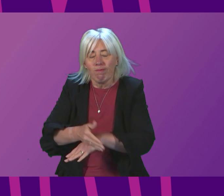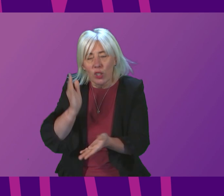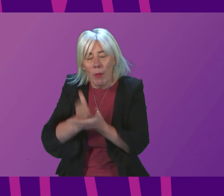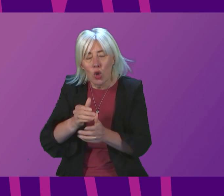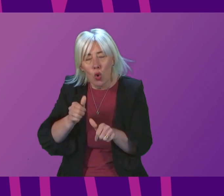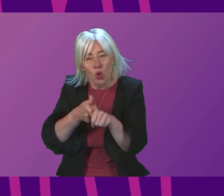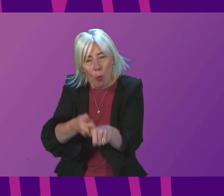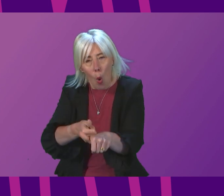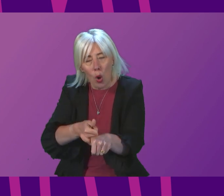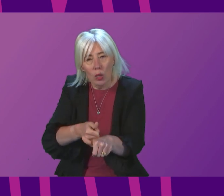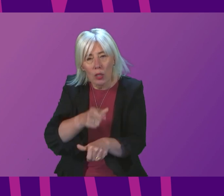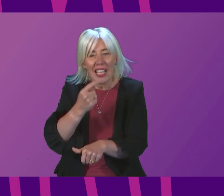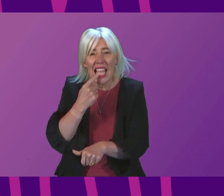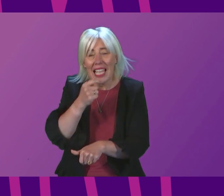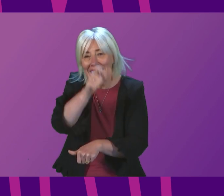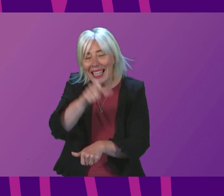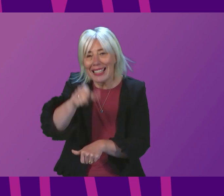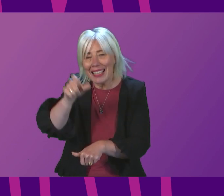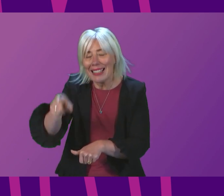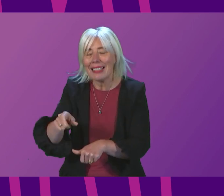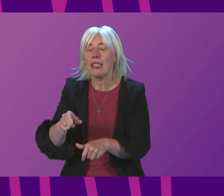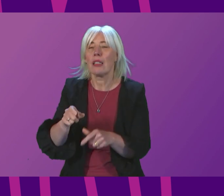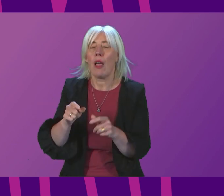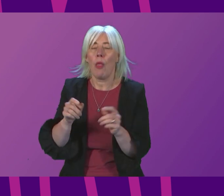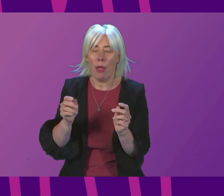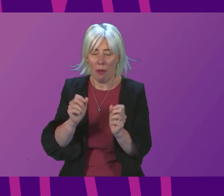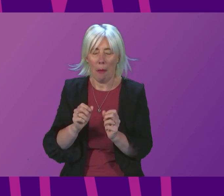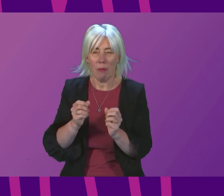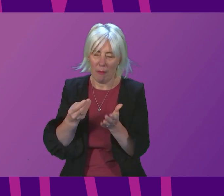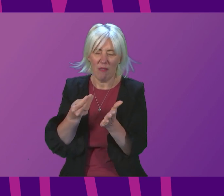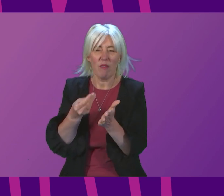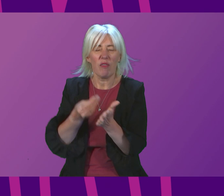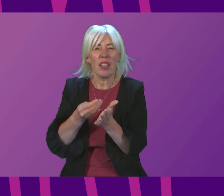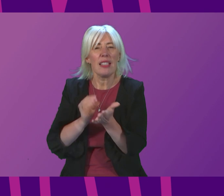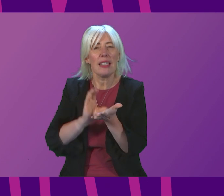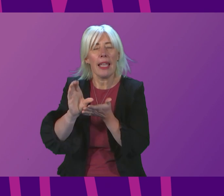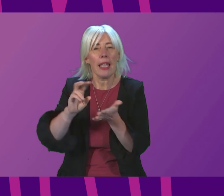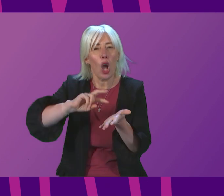The multiplier funding arrangement that I referred to in my earlier answer is extremely